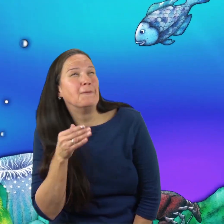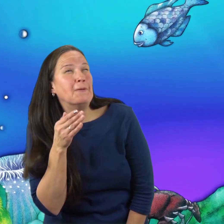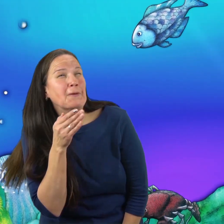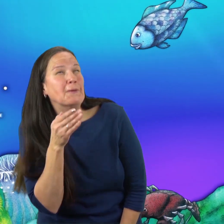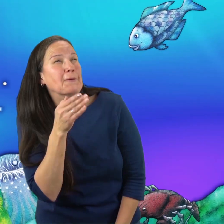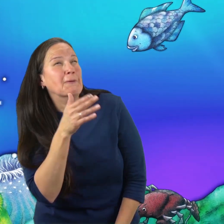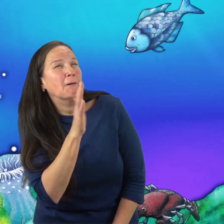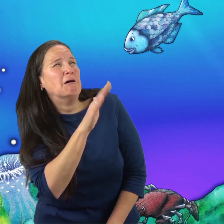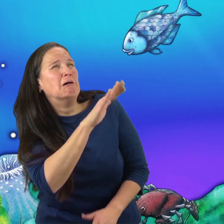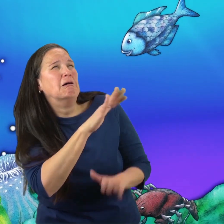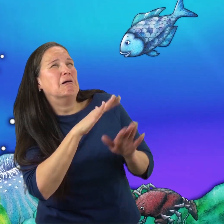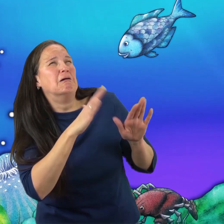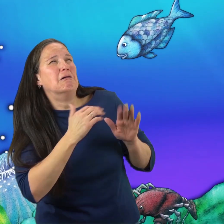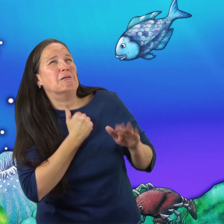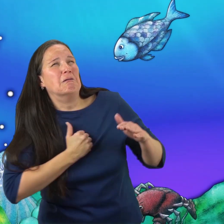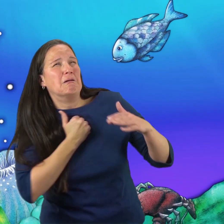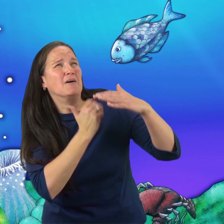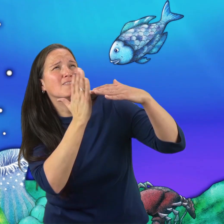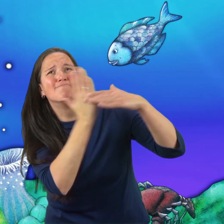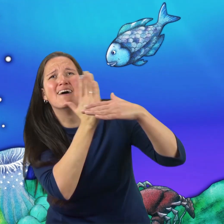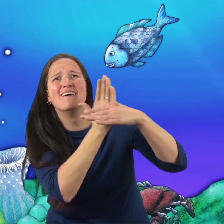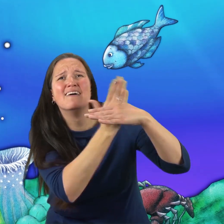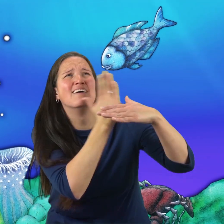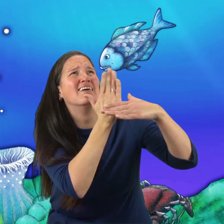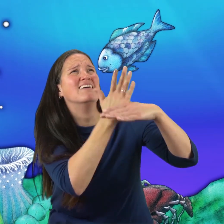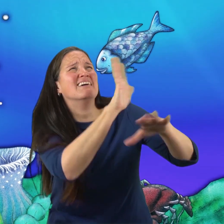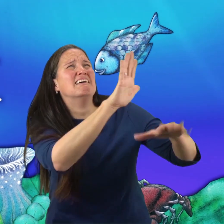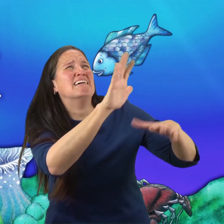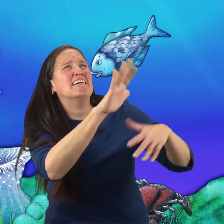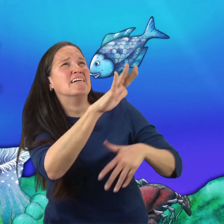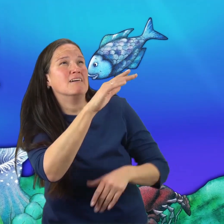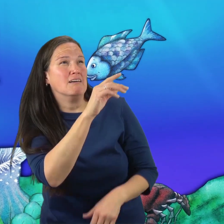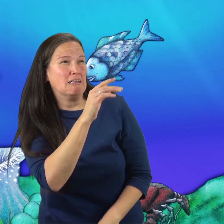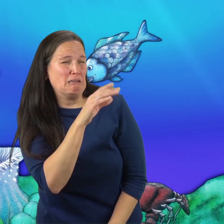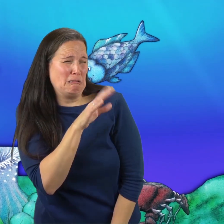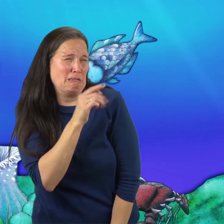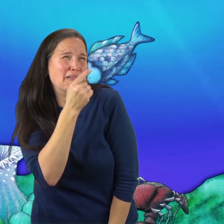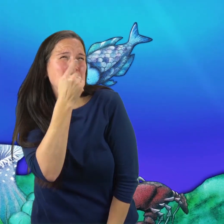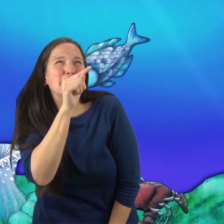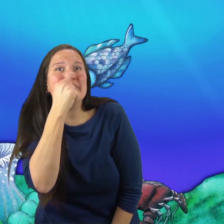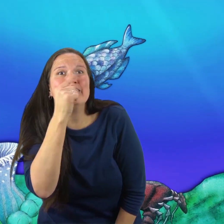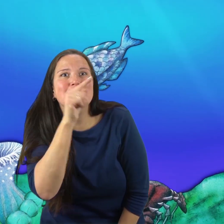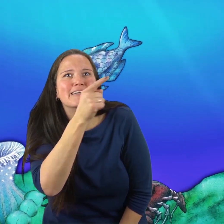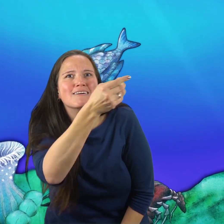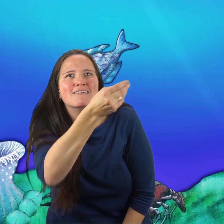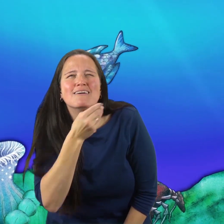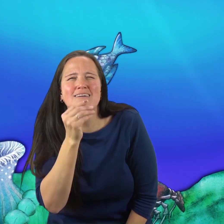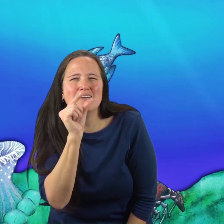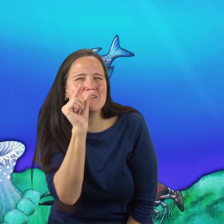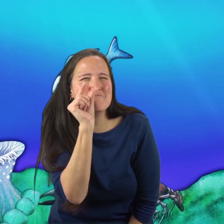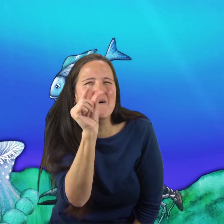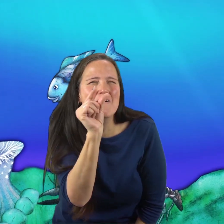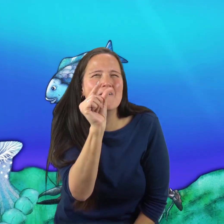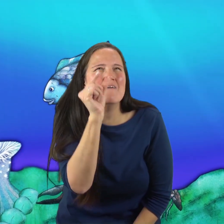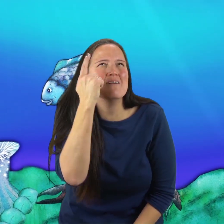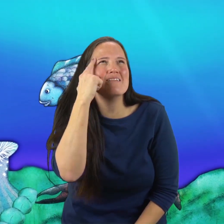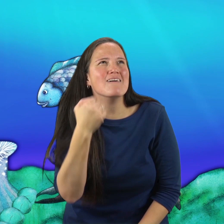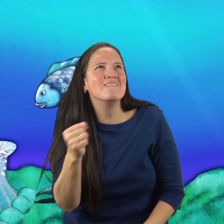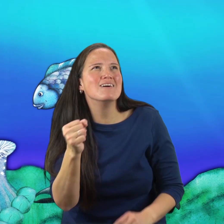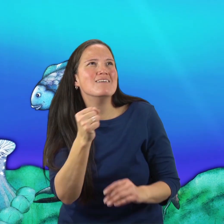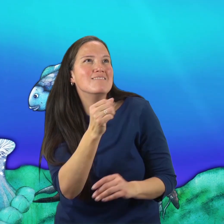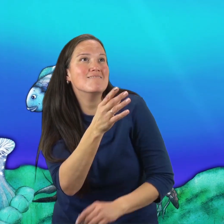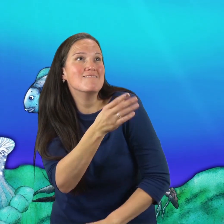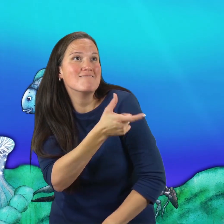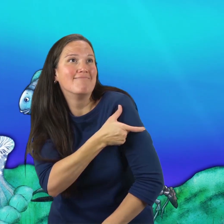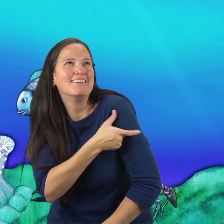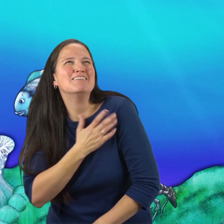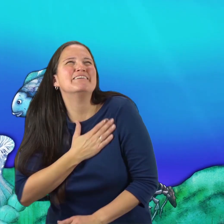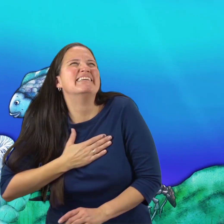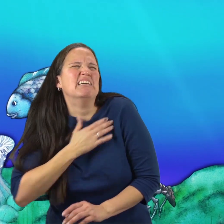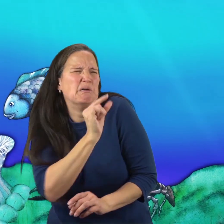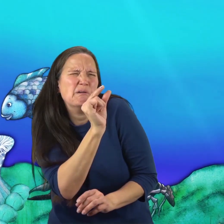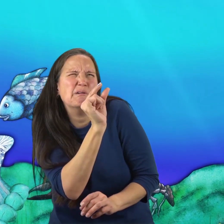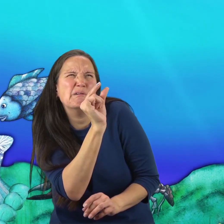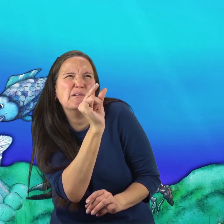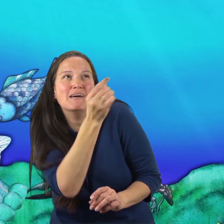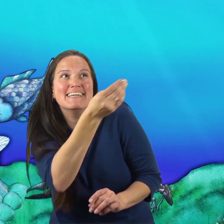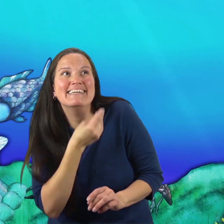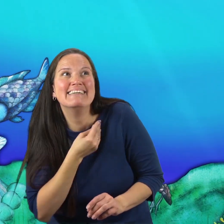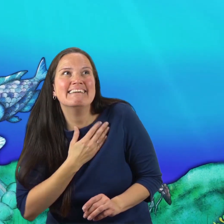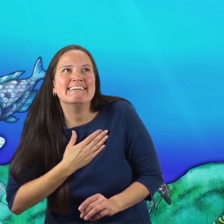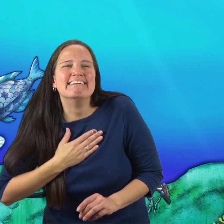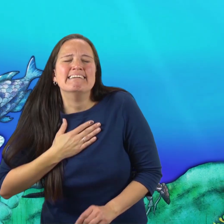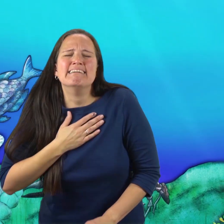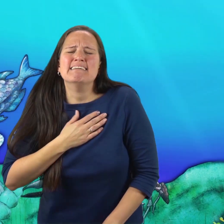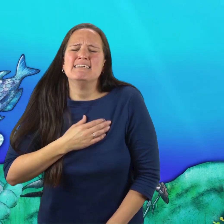“Rainbow Fish, please don’t be angry. I just want one little scale.”